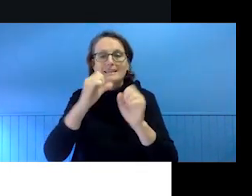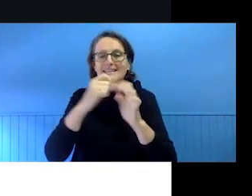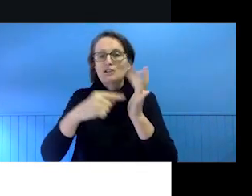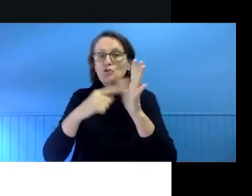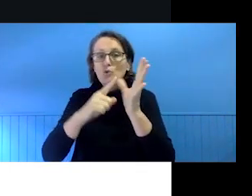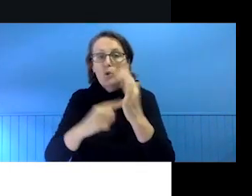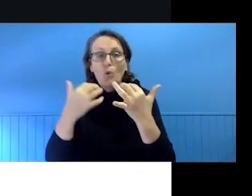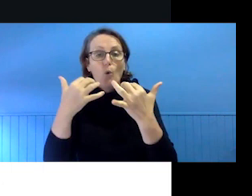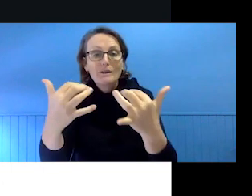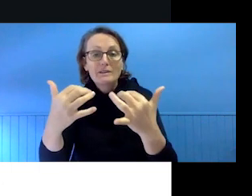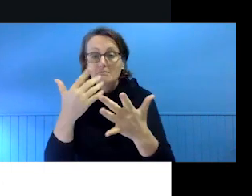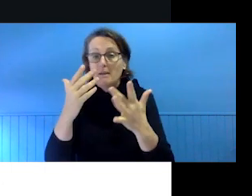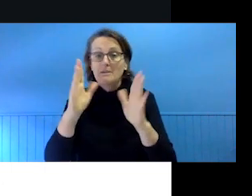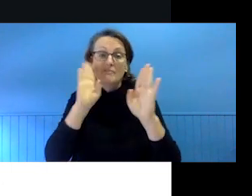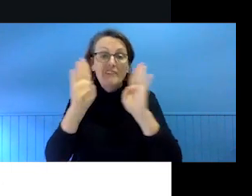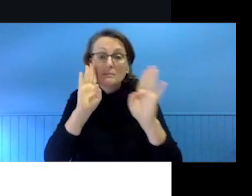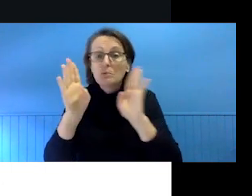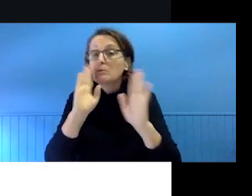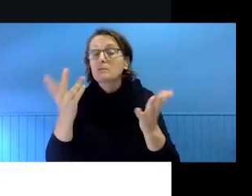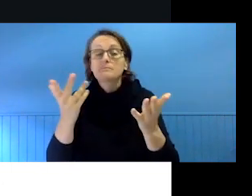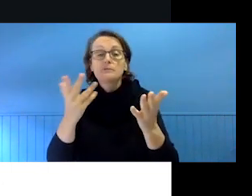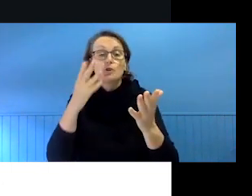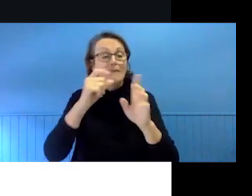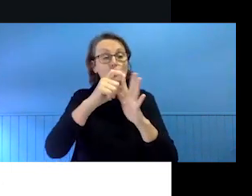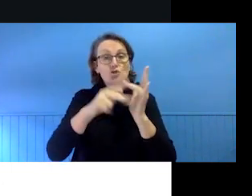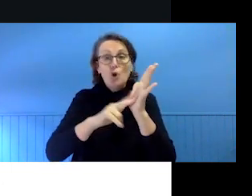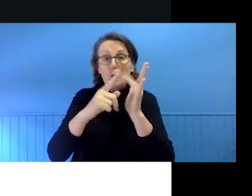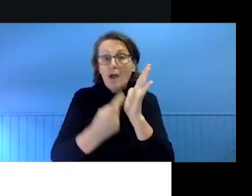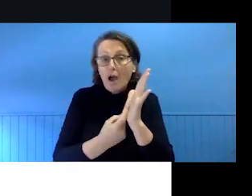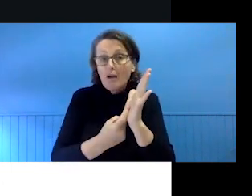on your email list, you have donors, industry, government, a whole lot of